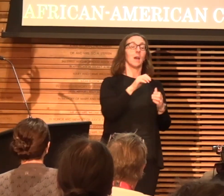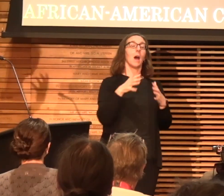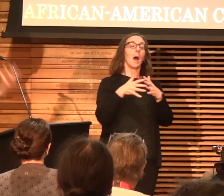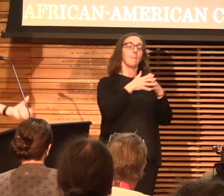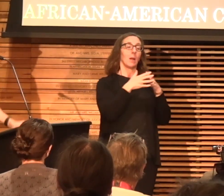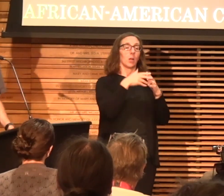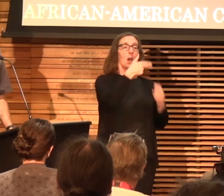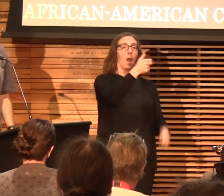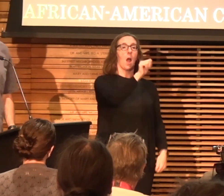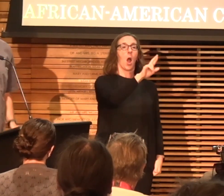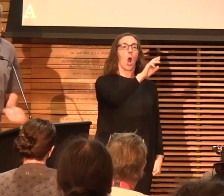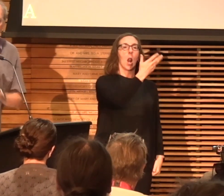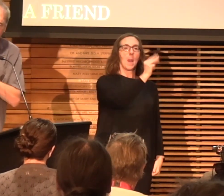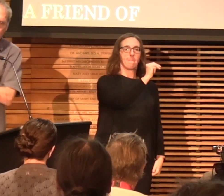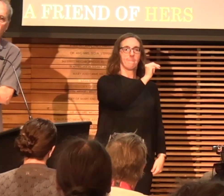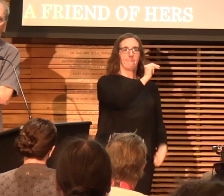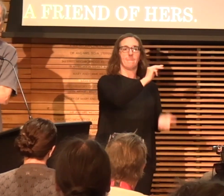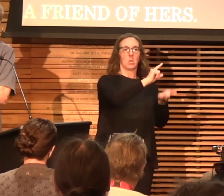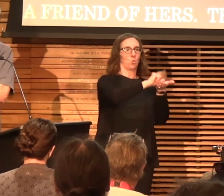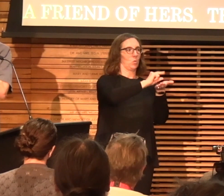And he's a friend of hers, they socialize.